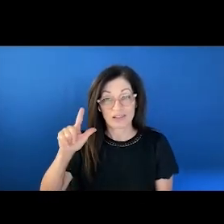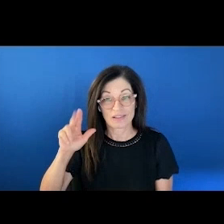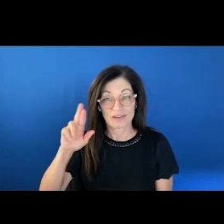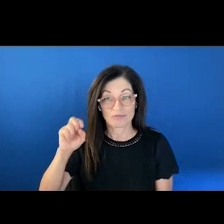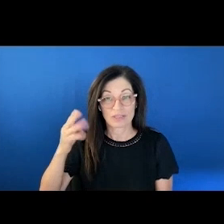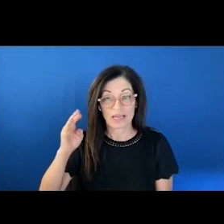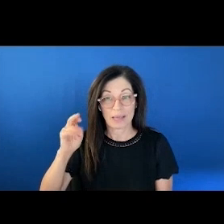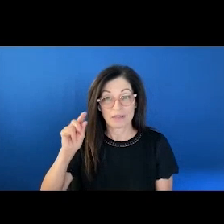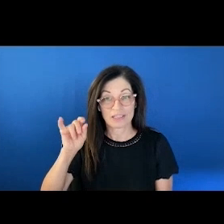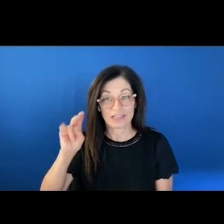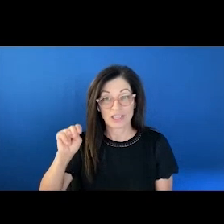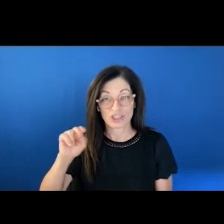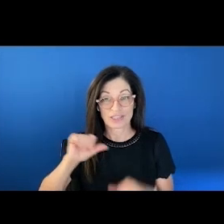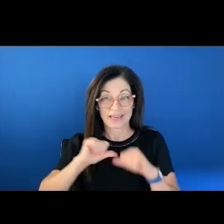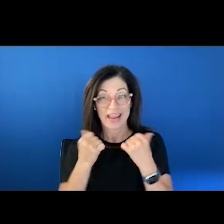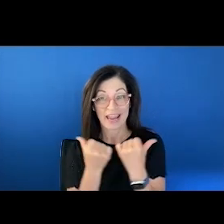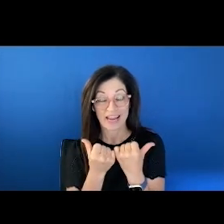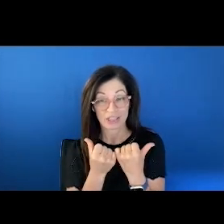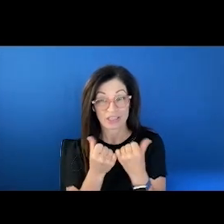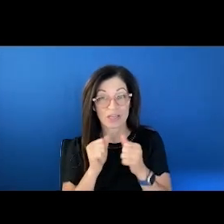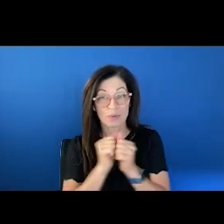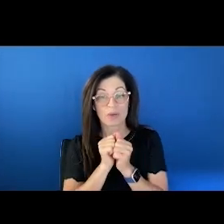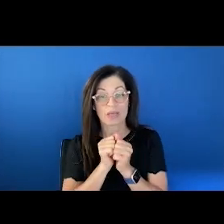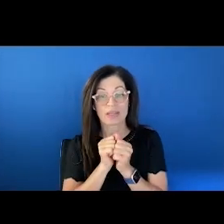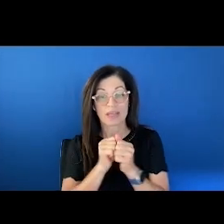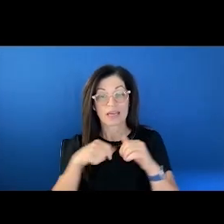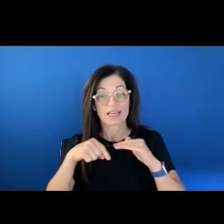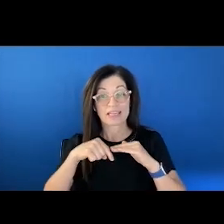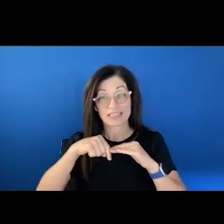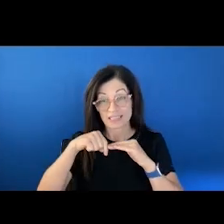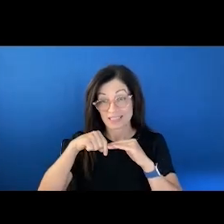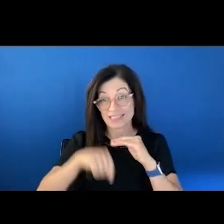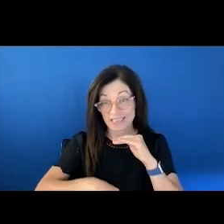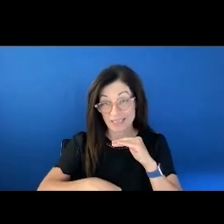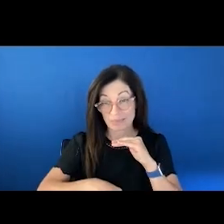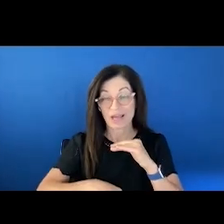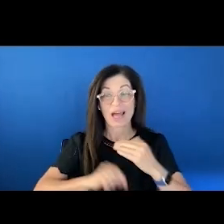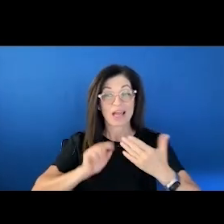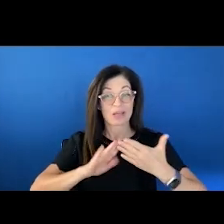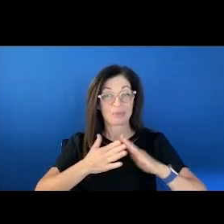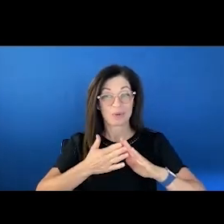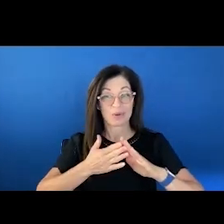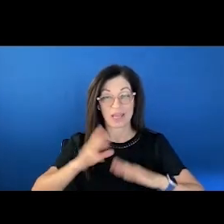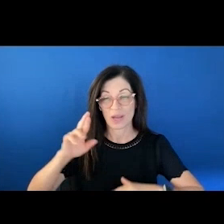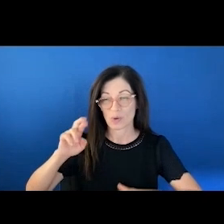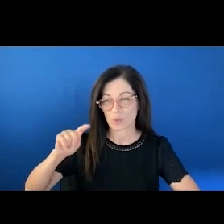community roots and a long-standing commitment to innovation and access.